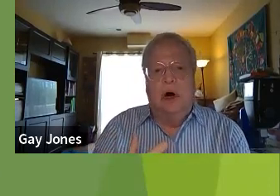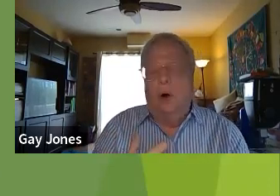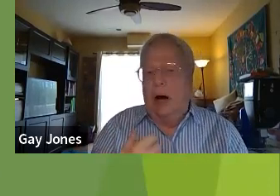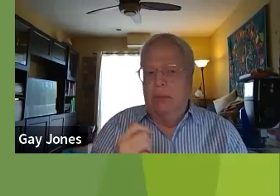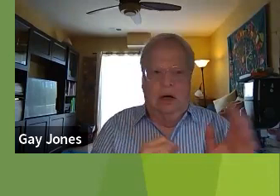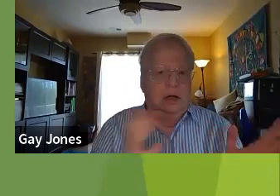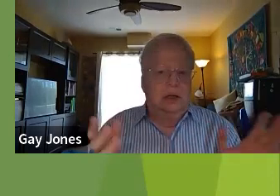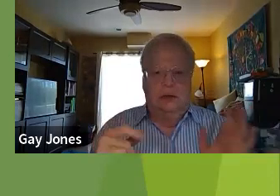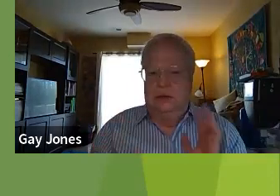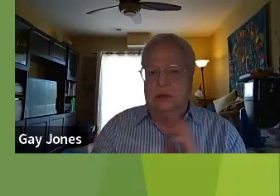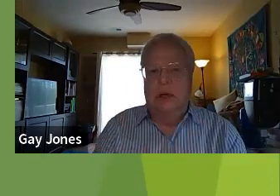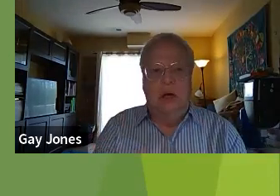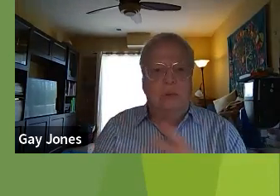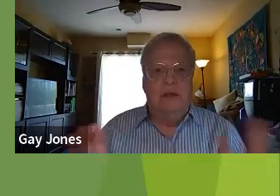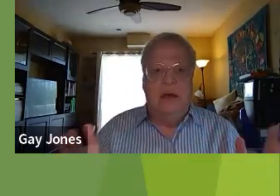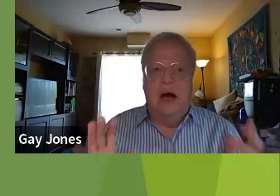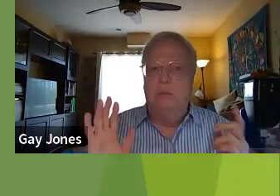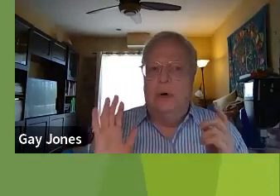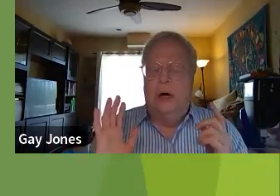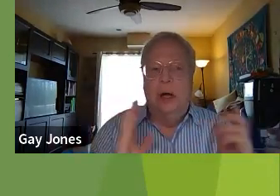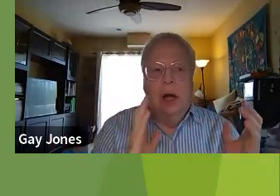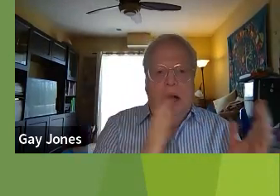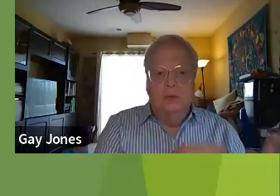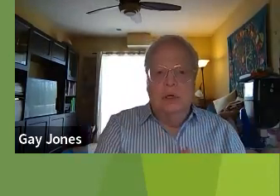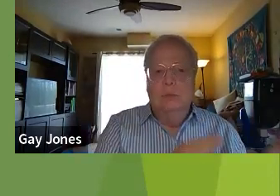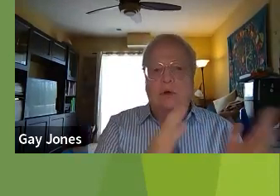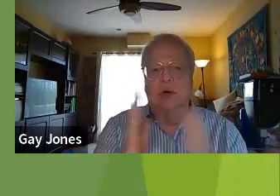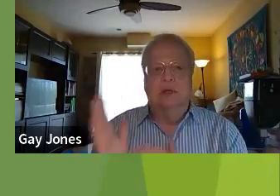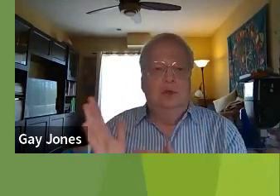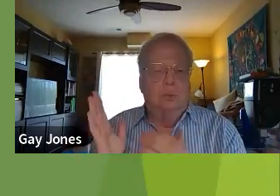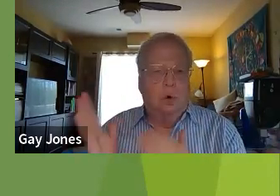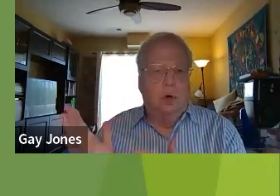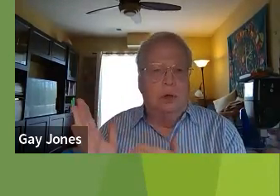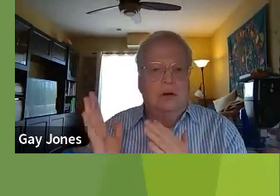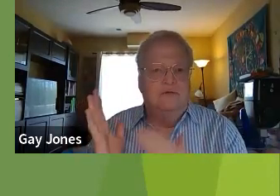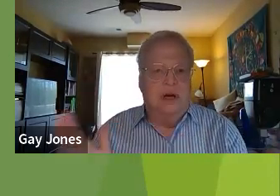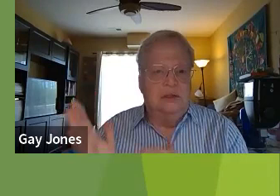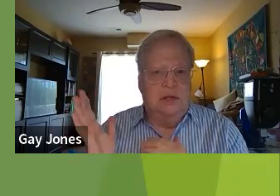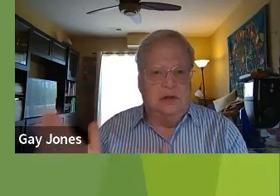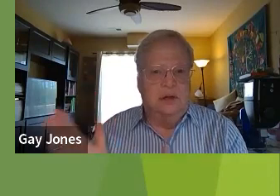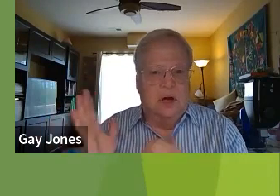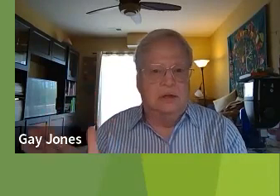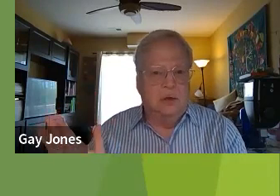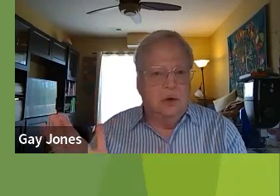So I'm not going to get into detail about that, but as we move into more advanced technological